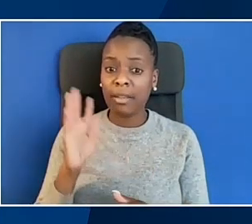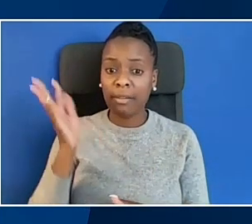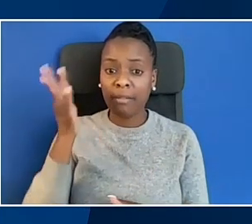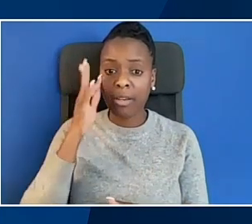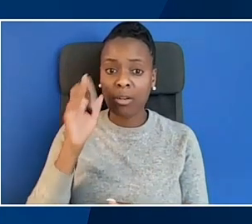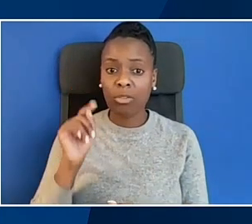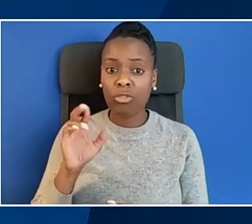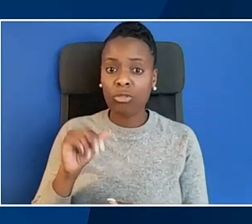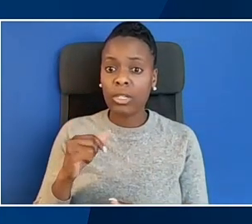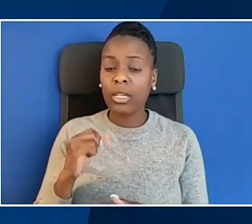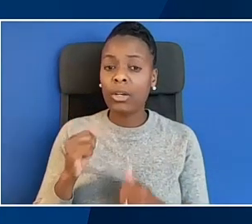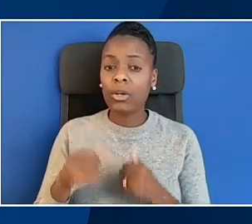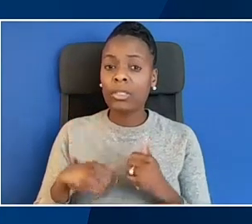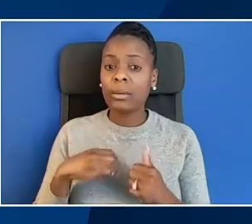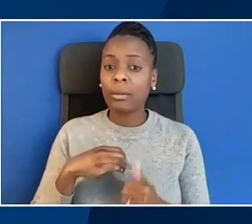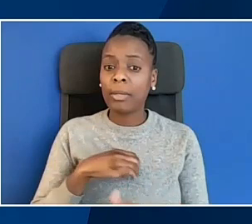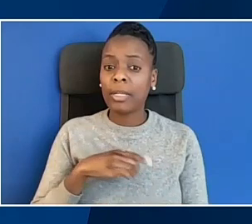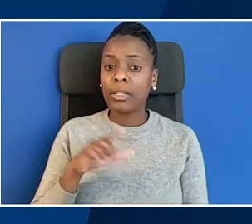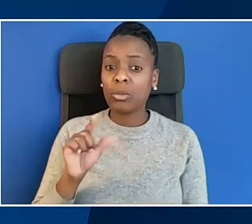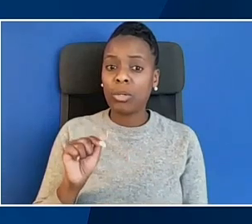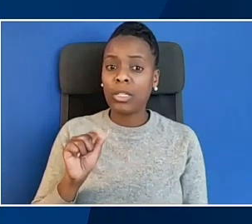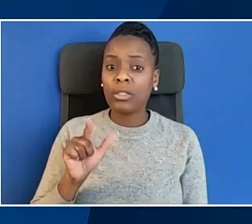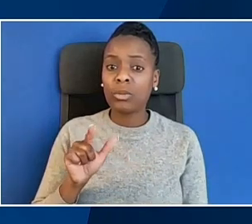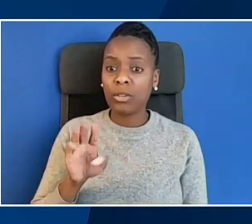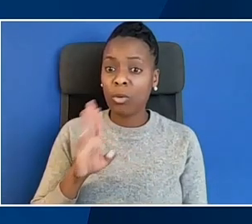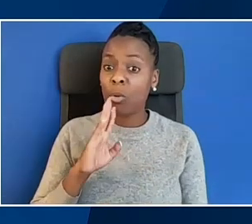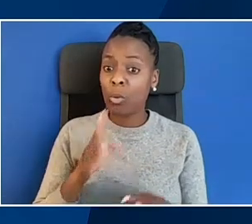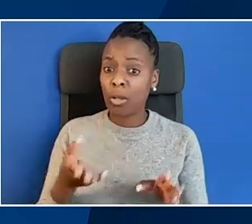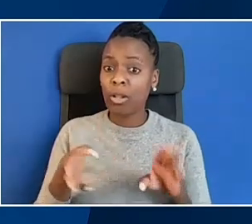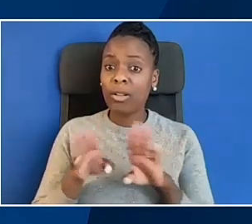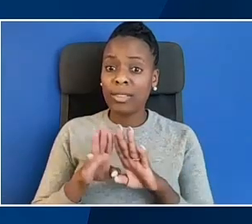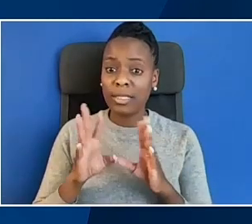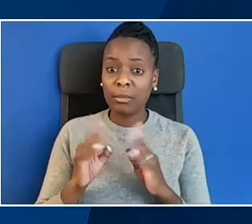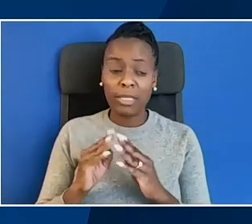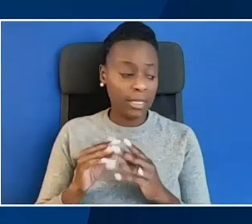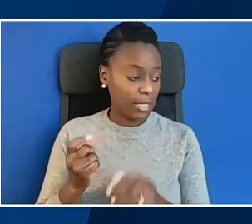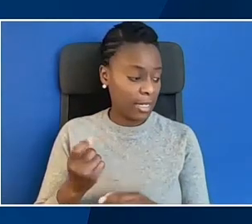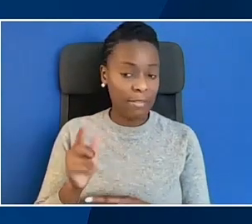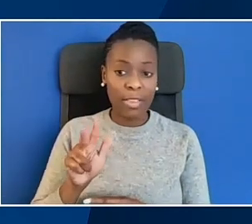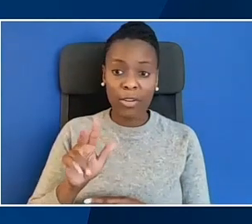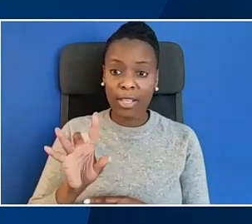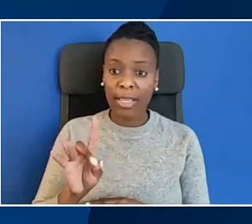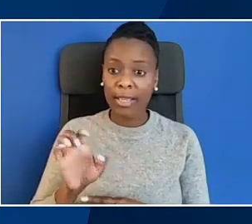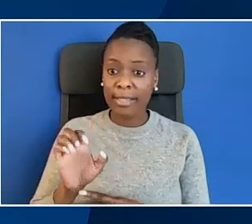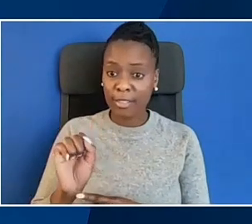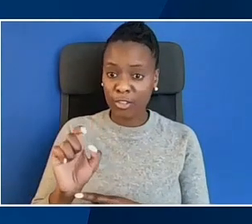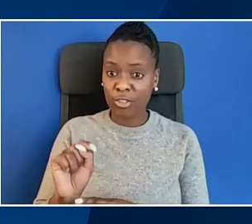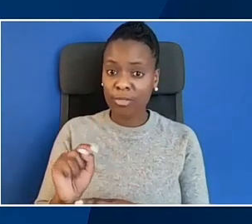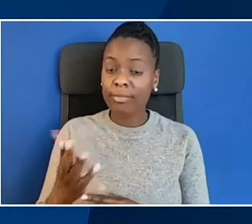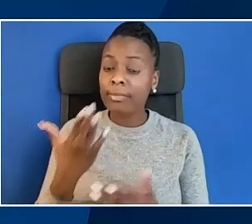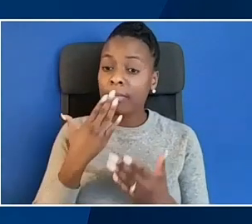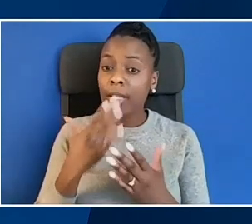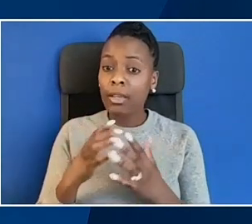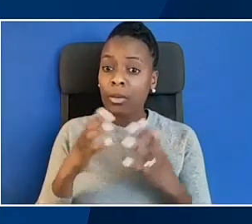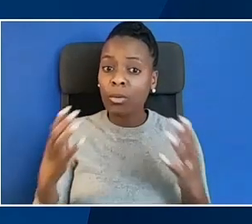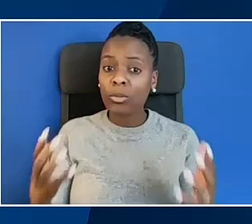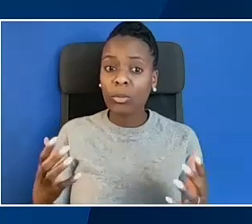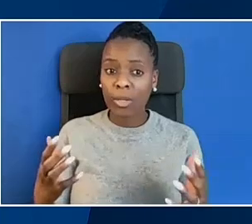2024, we will adjourn this meeting at 11:38 Eastern. Thank you all so much for your- coming